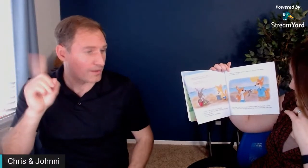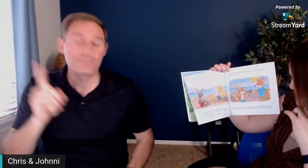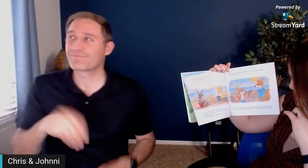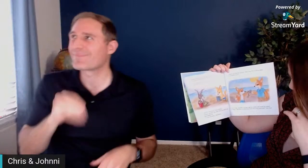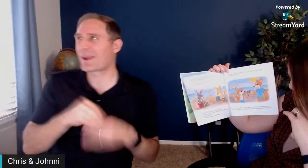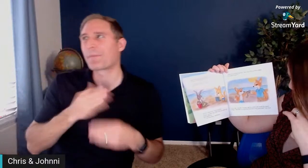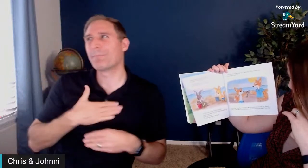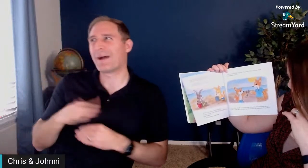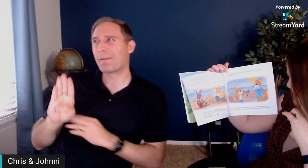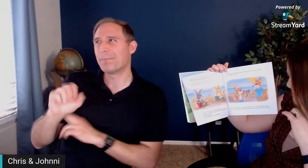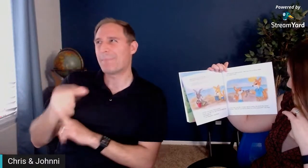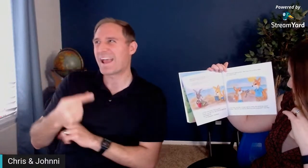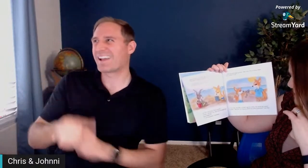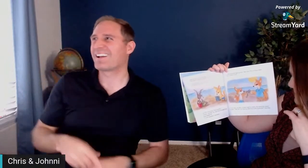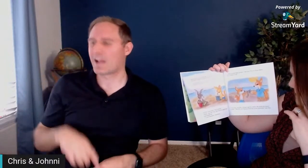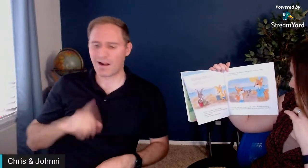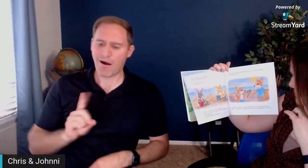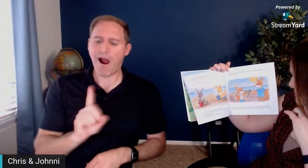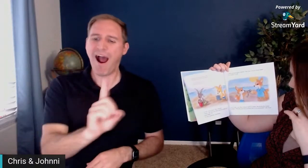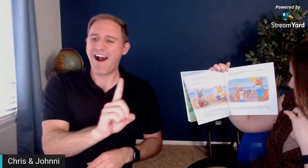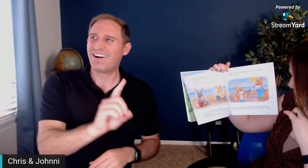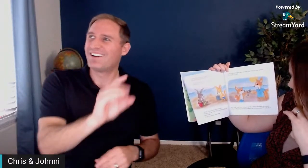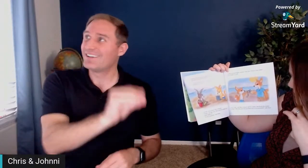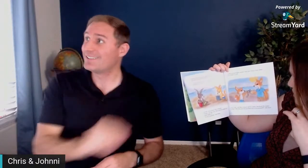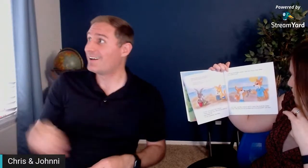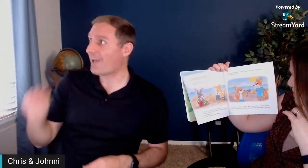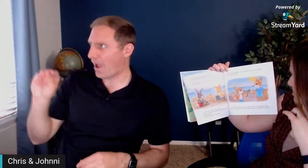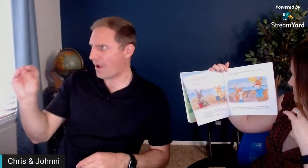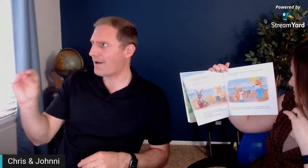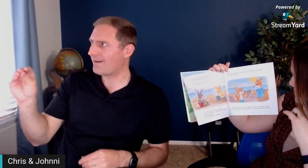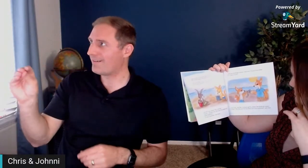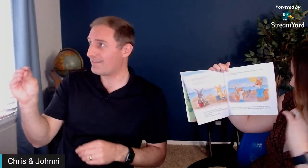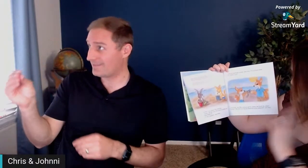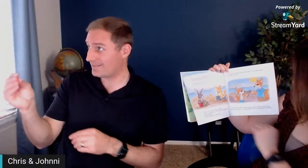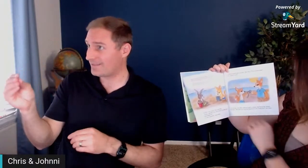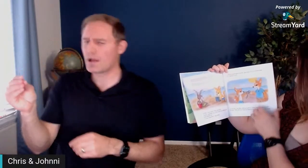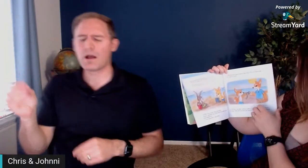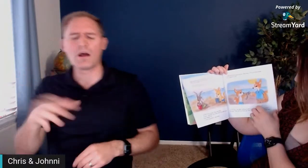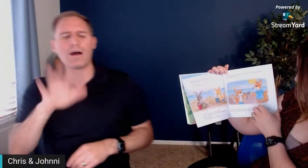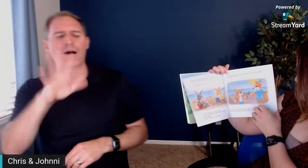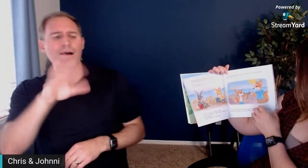to get his camera enhance the camera to papa why don't you boys go stand next to the sand castle